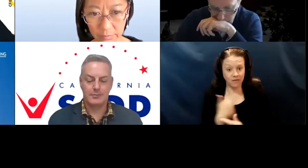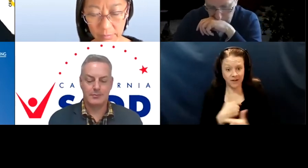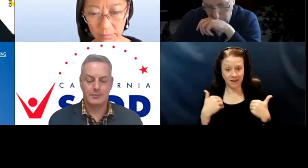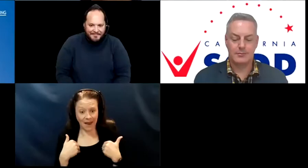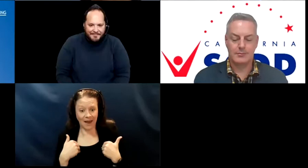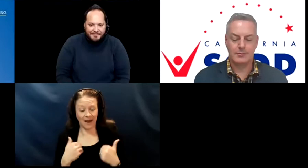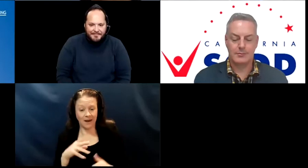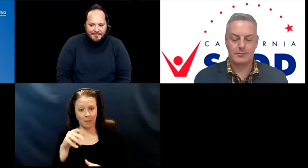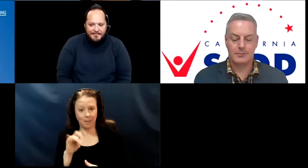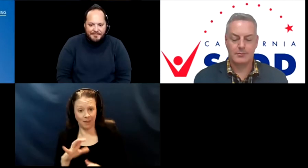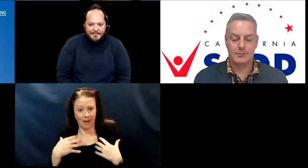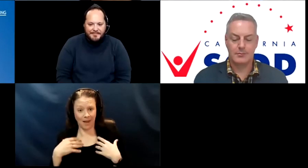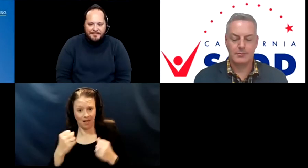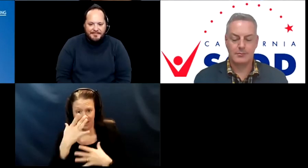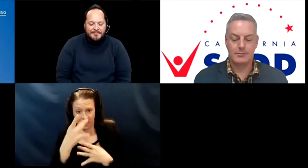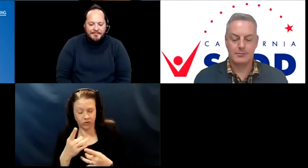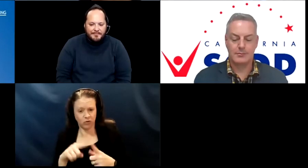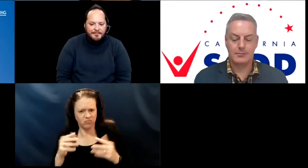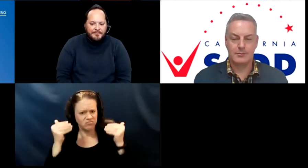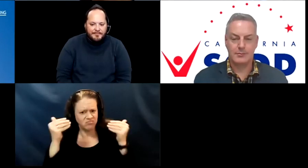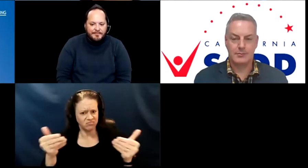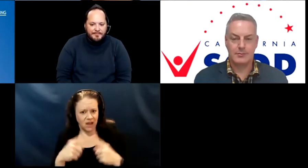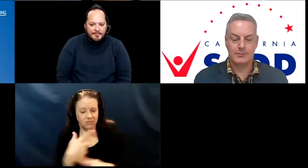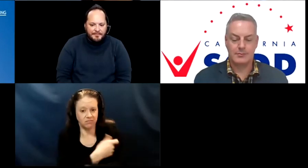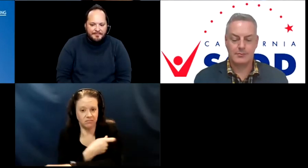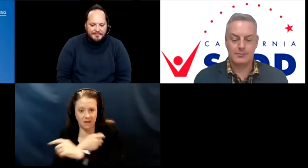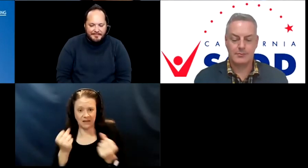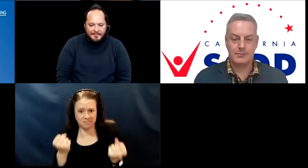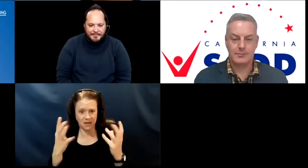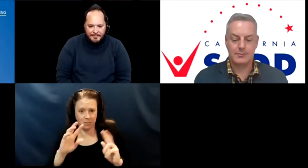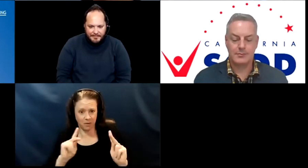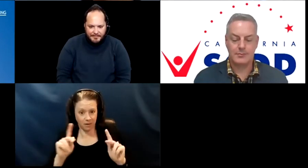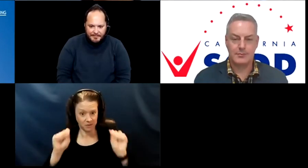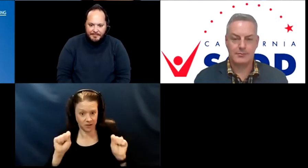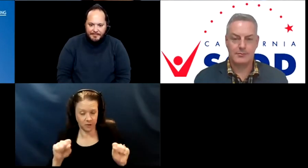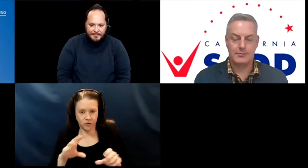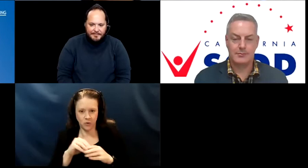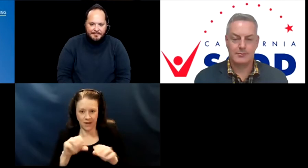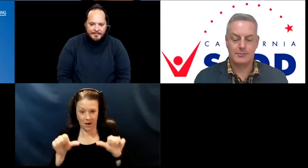in getting as many people vaccinated as possible. And so to, in areas which we could point out,